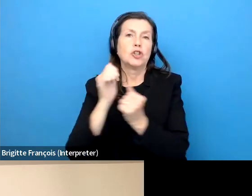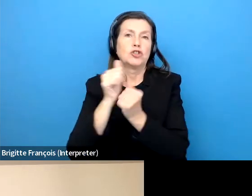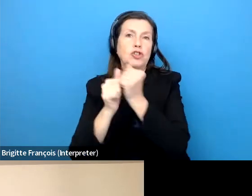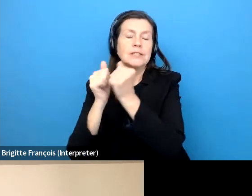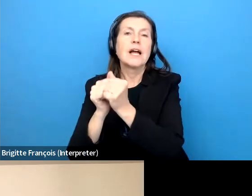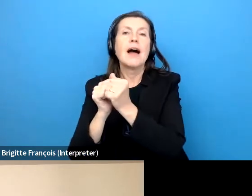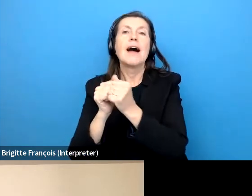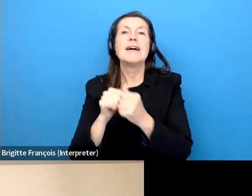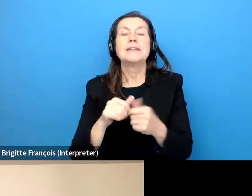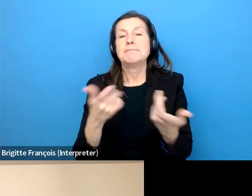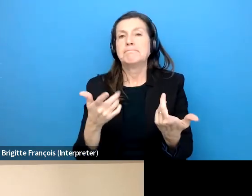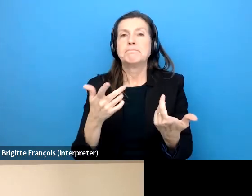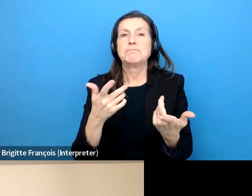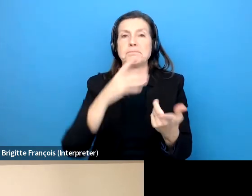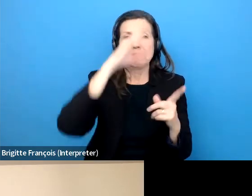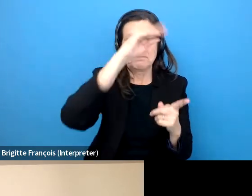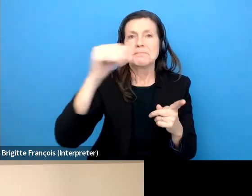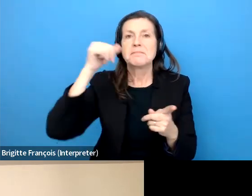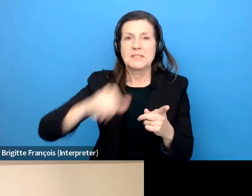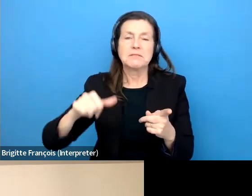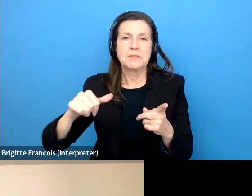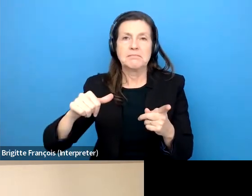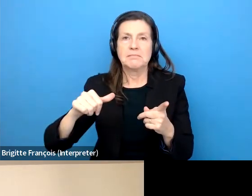and constitutes gender-based violence.